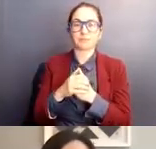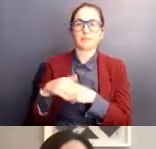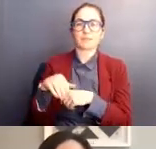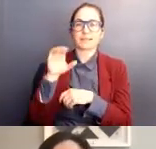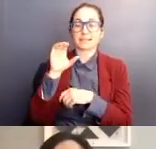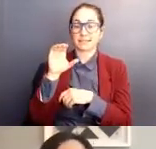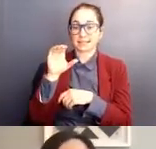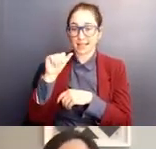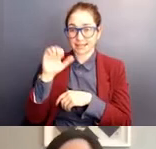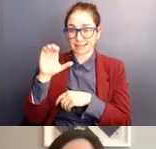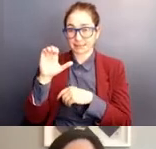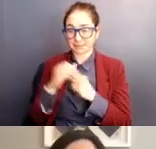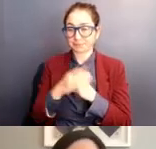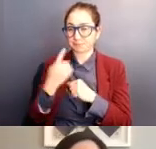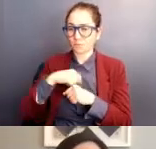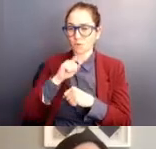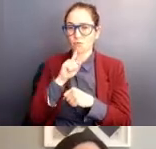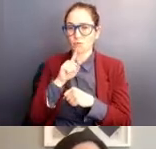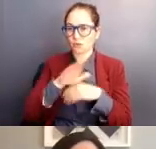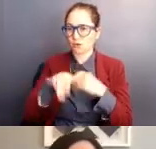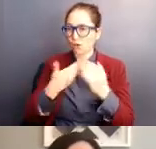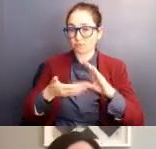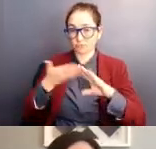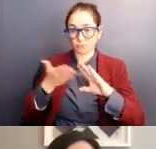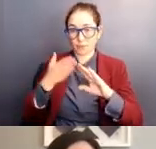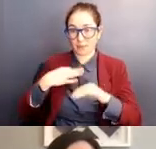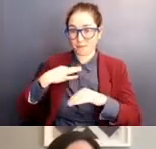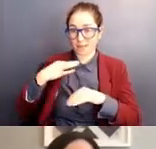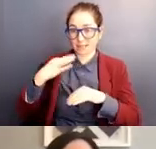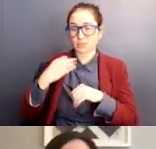Consortium is completely run by volunteers. We're a nonprofit. And